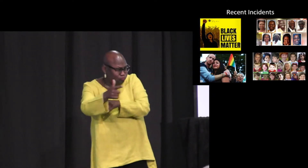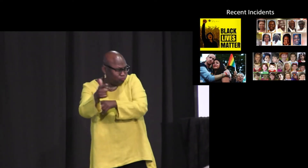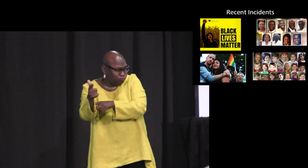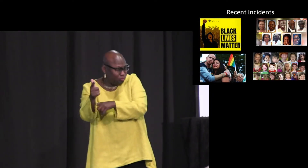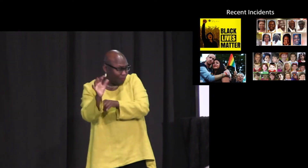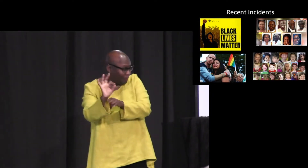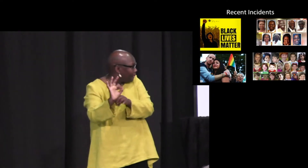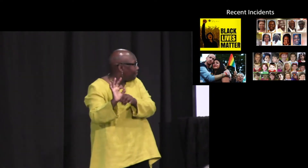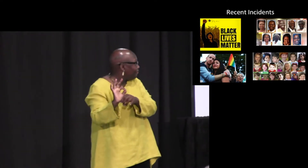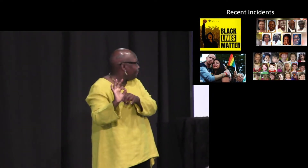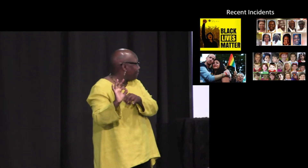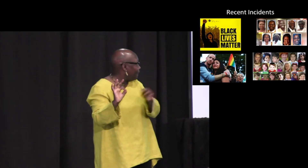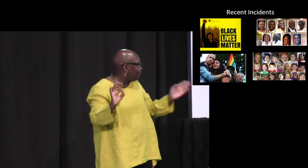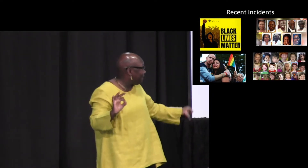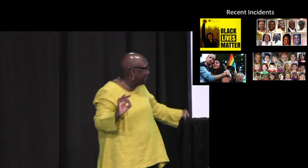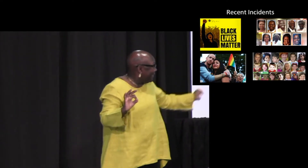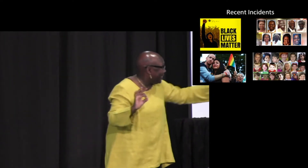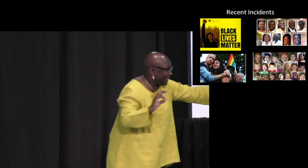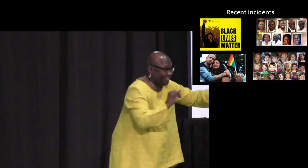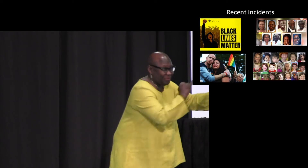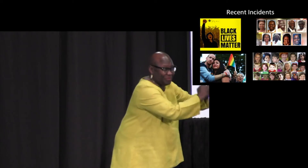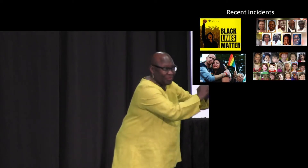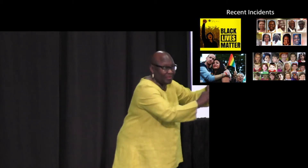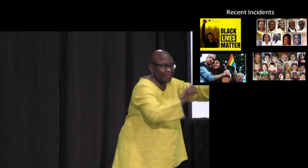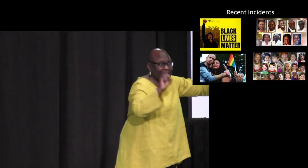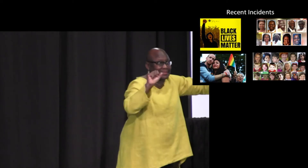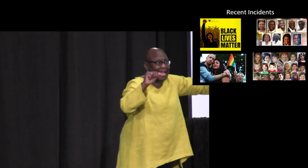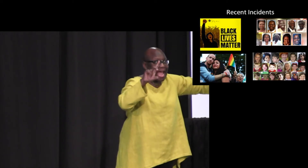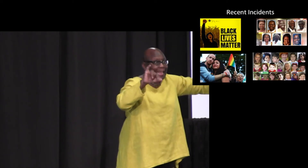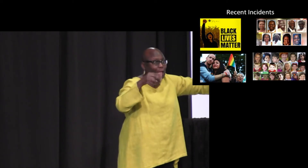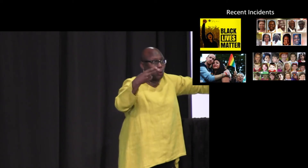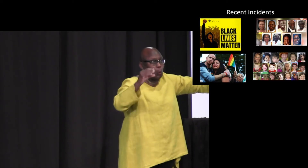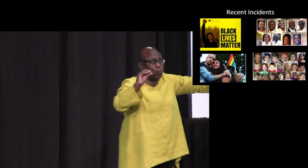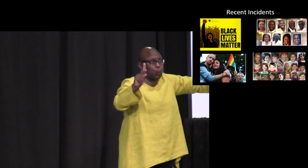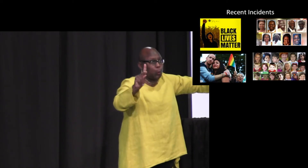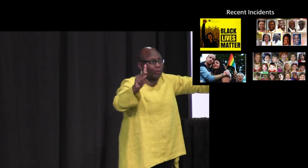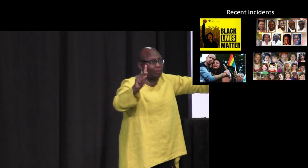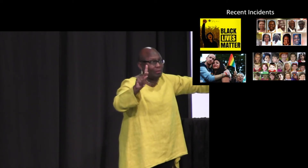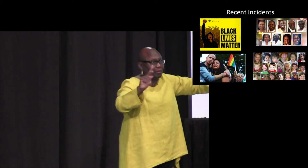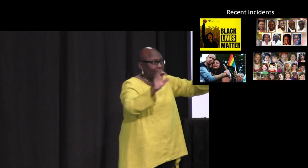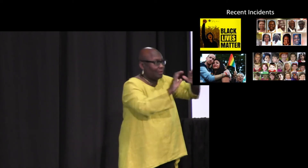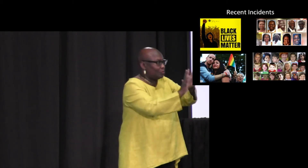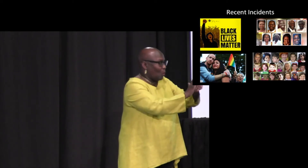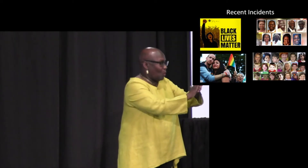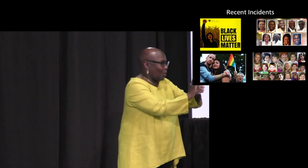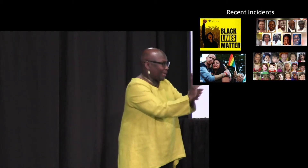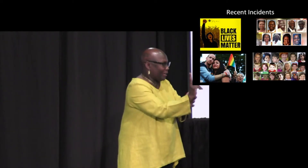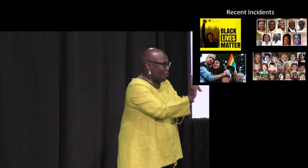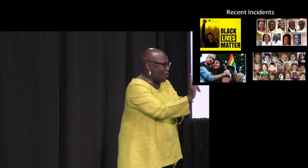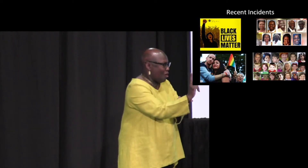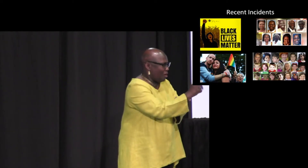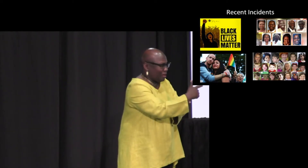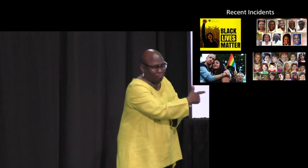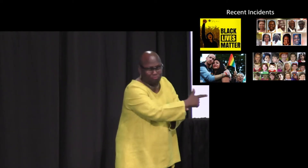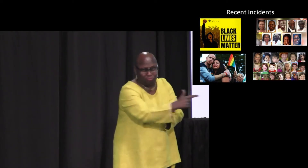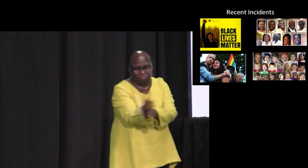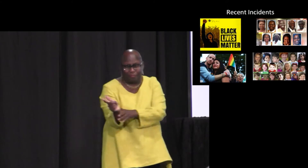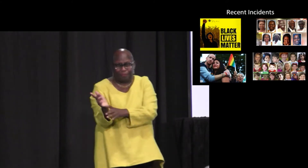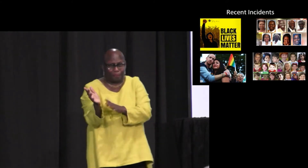the massacre during Bible study at a church,